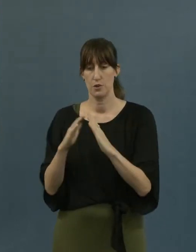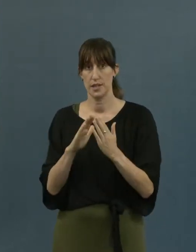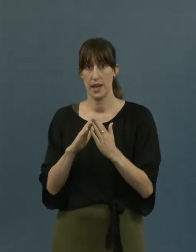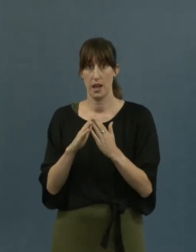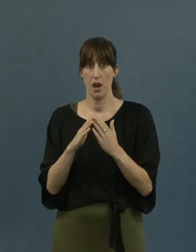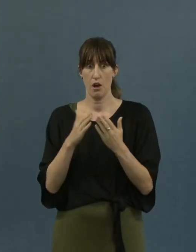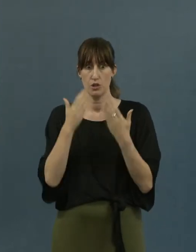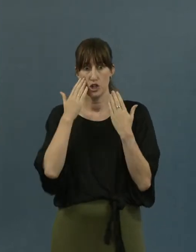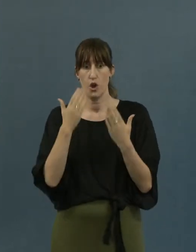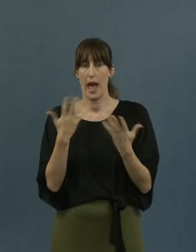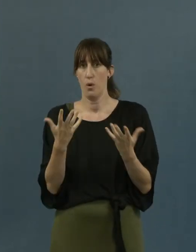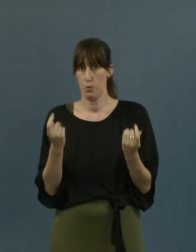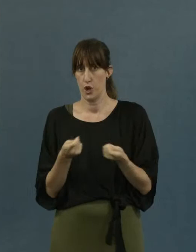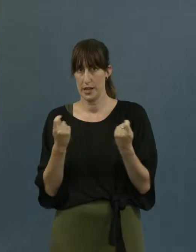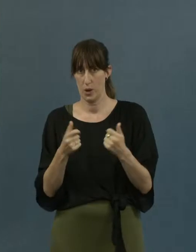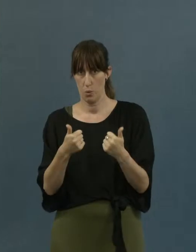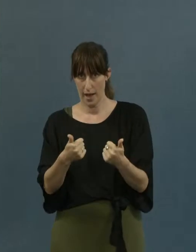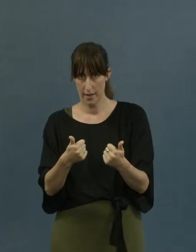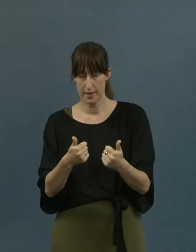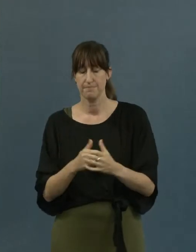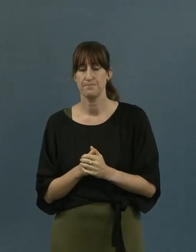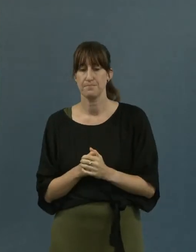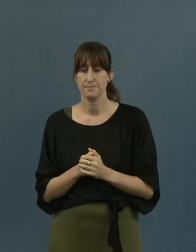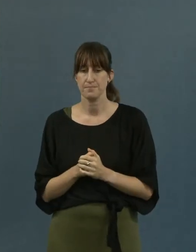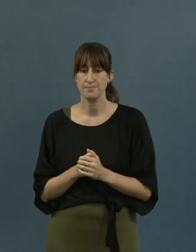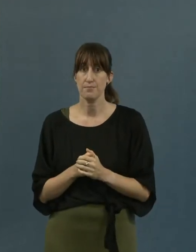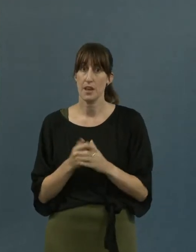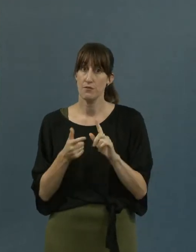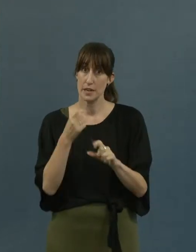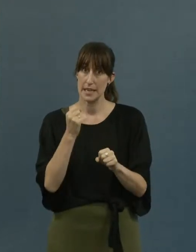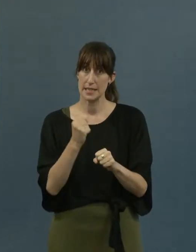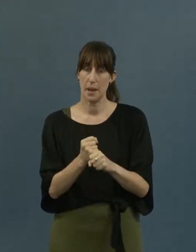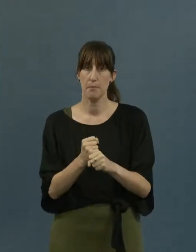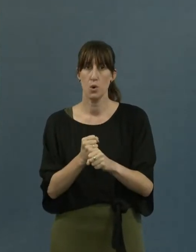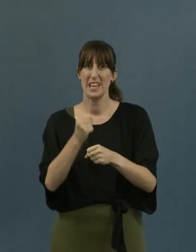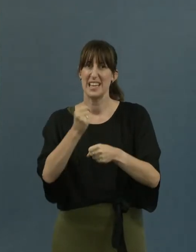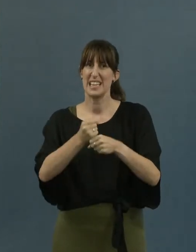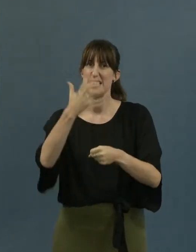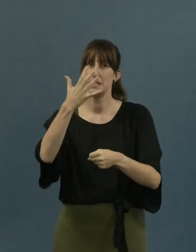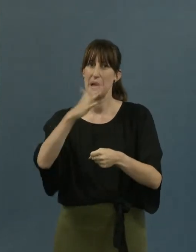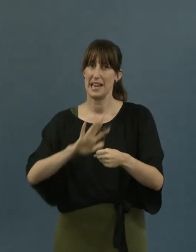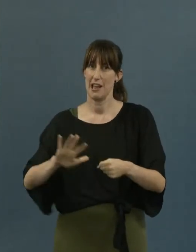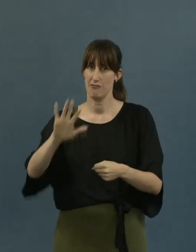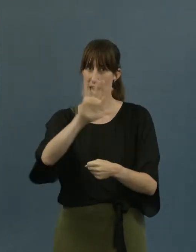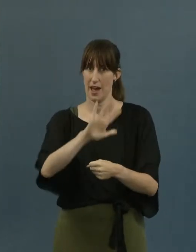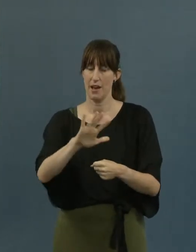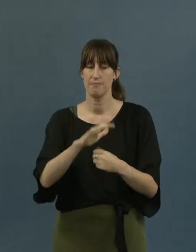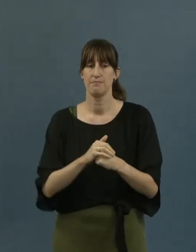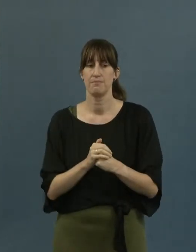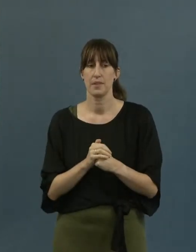enabling local communities to